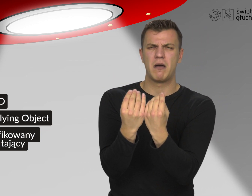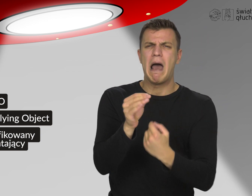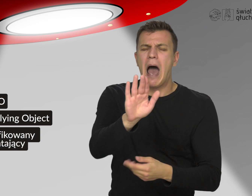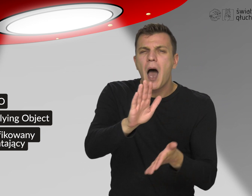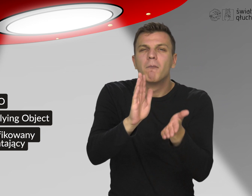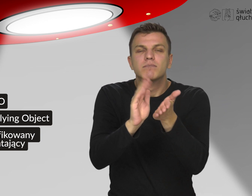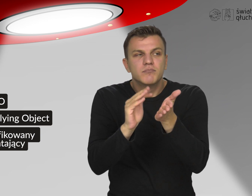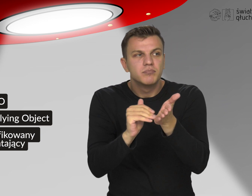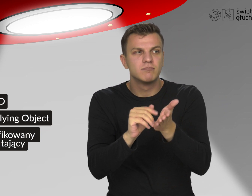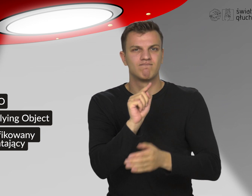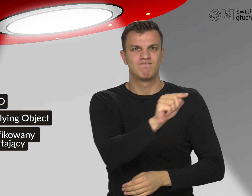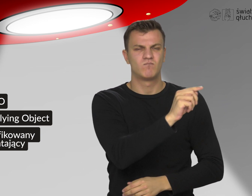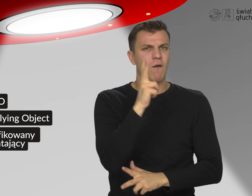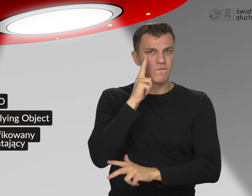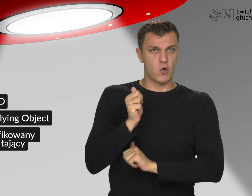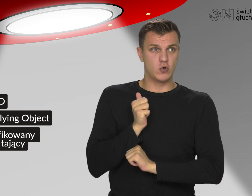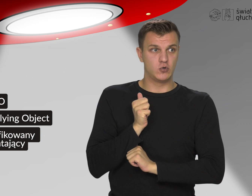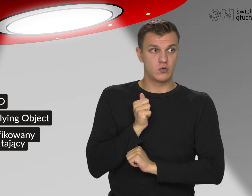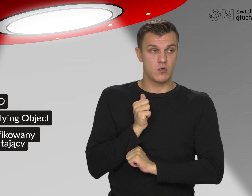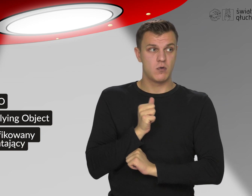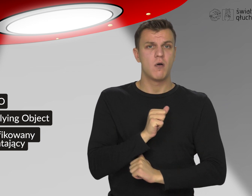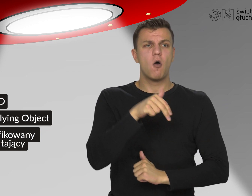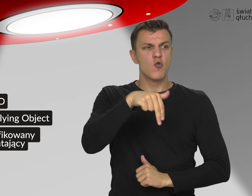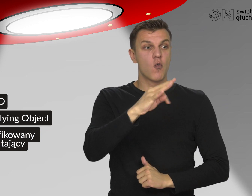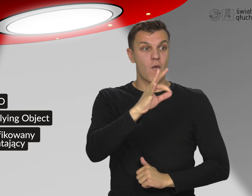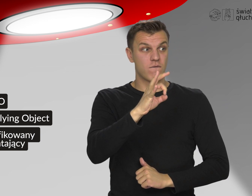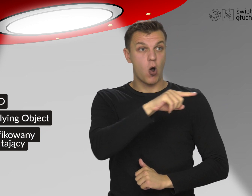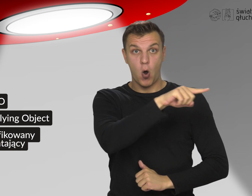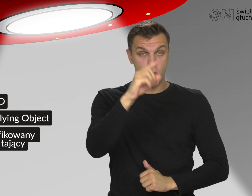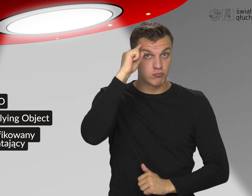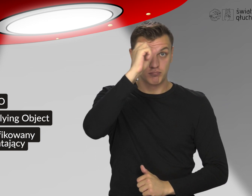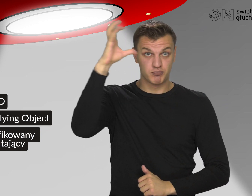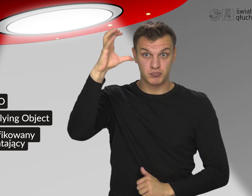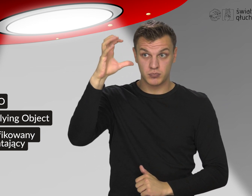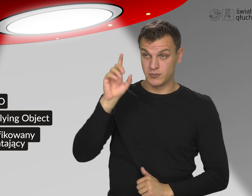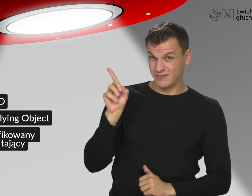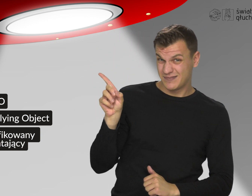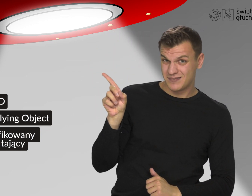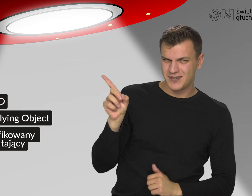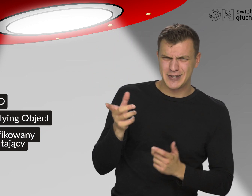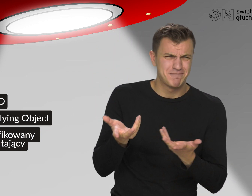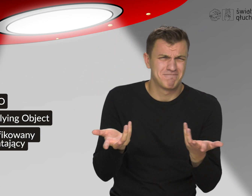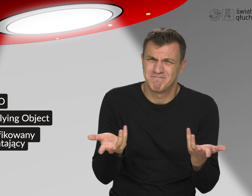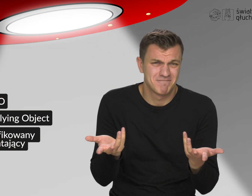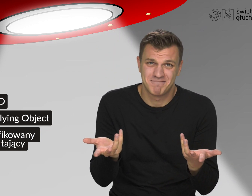But for the military, UFO isn’t a cartoon spaceship;